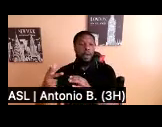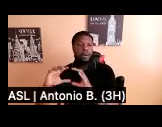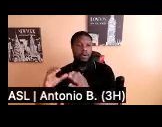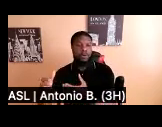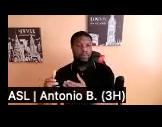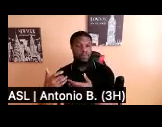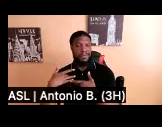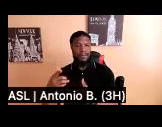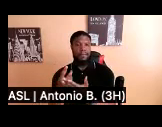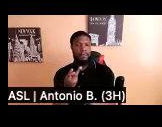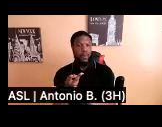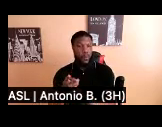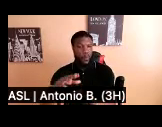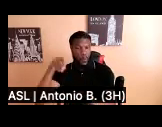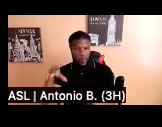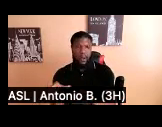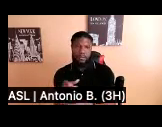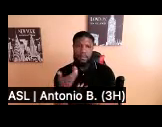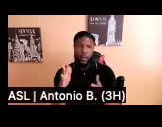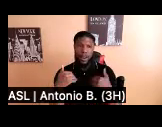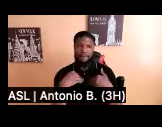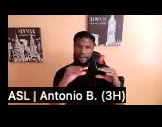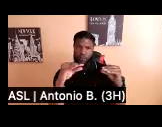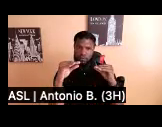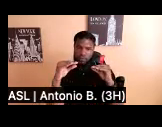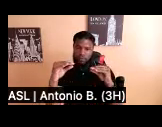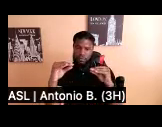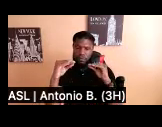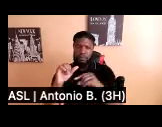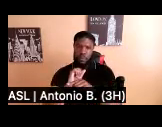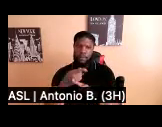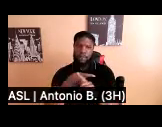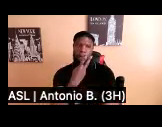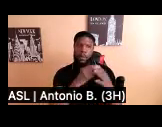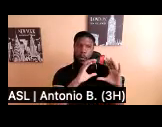And while these graduate students may have also worked in the writing center, most of the data